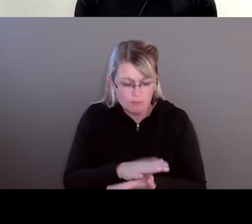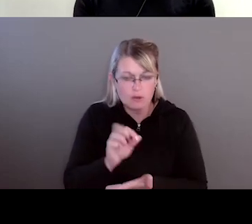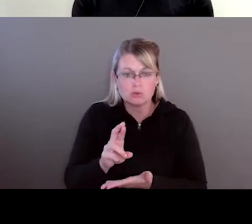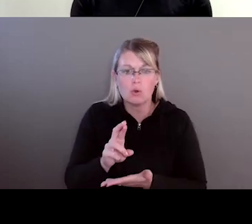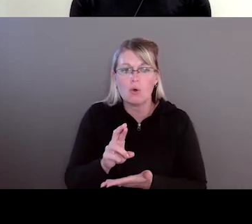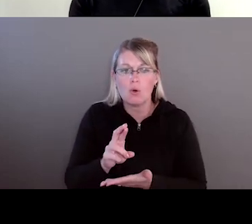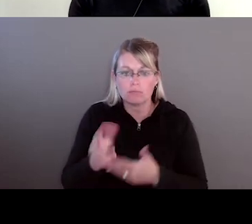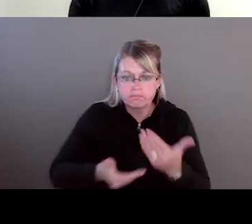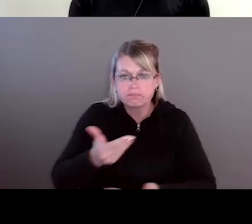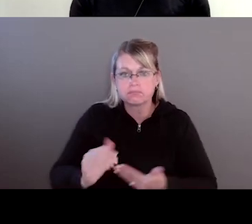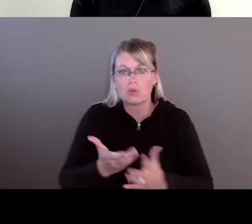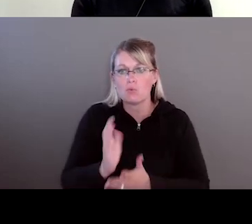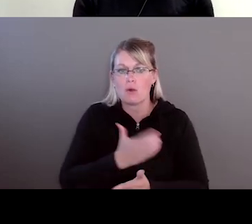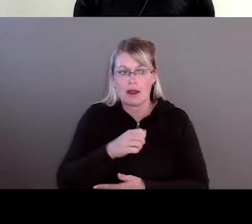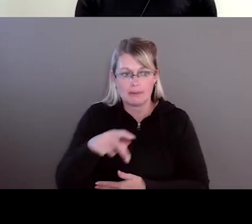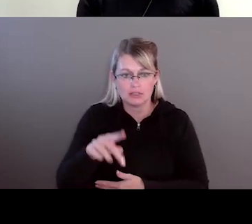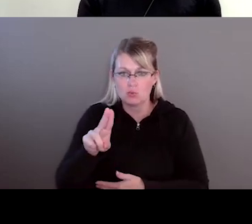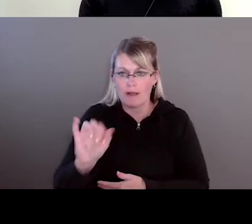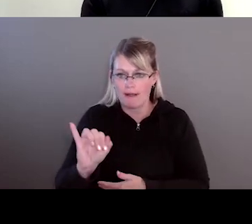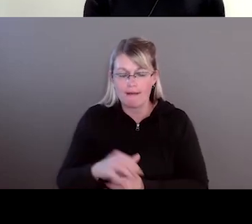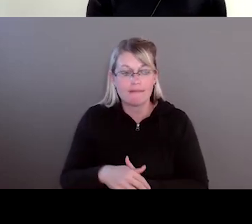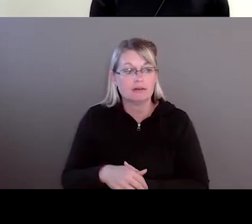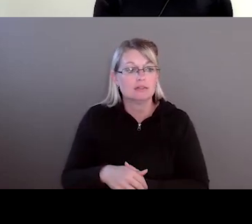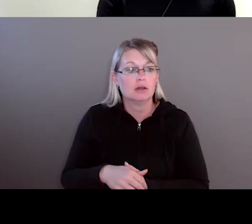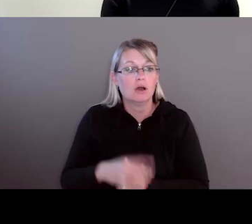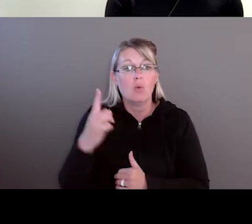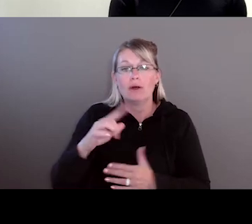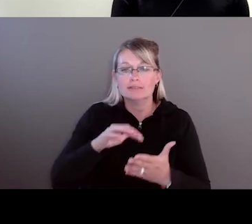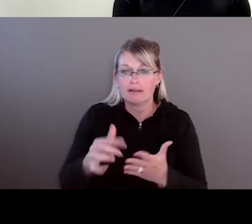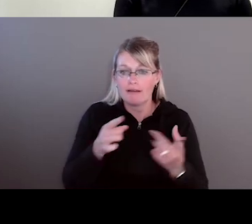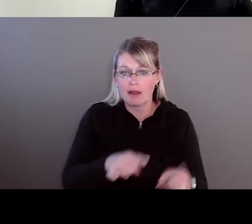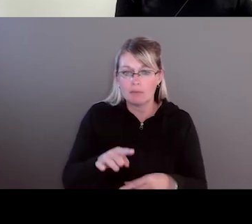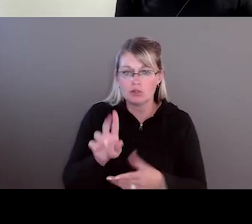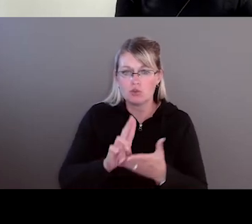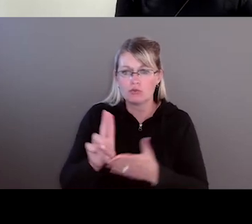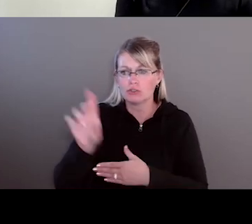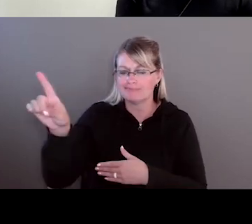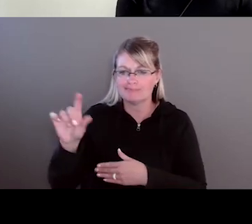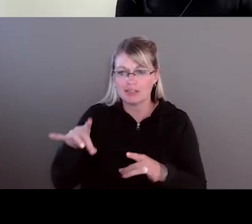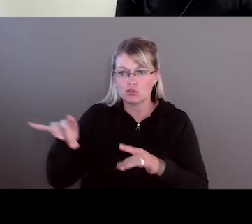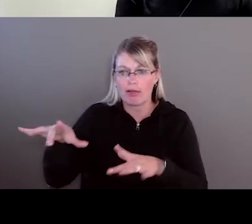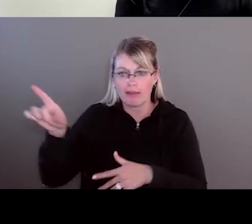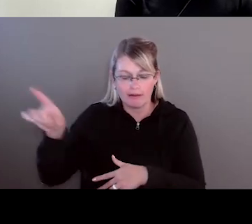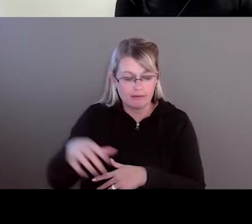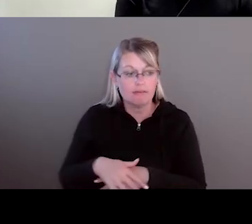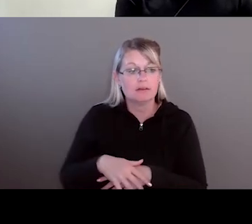through our applications UI. There was a study by the University over in Australia where they